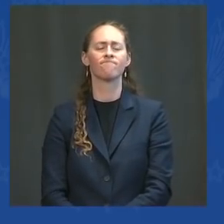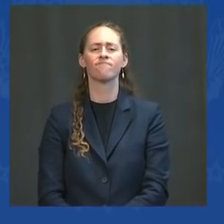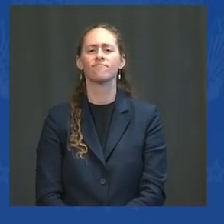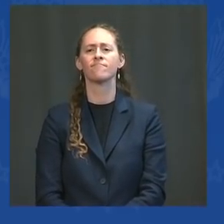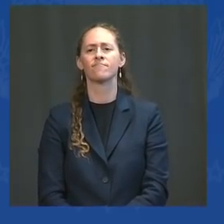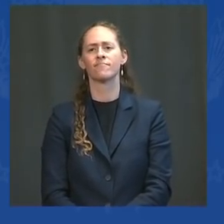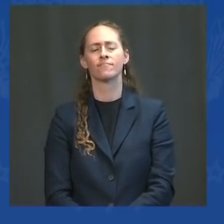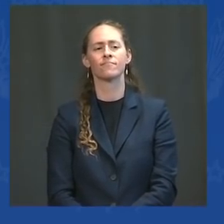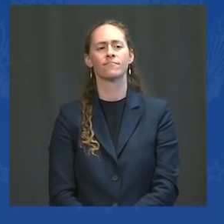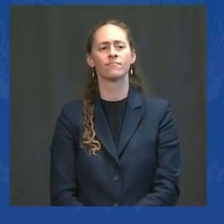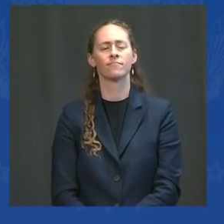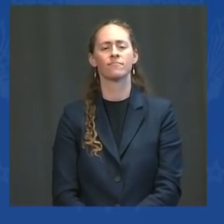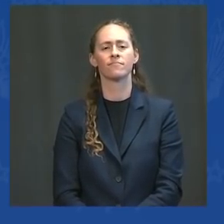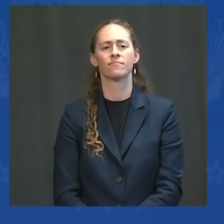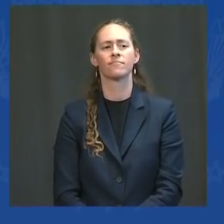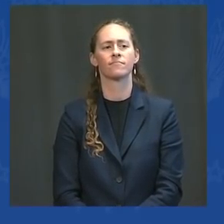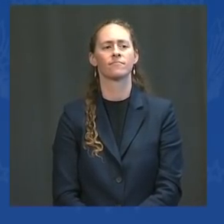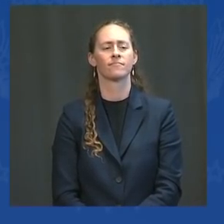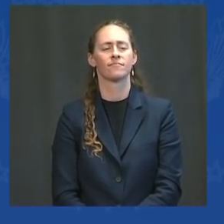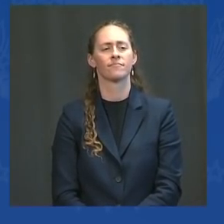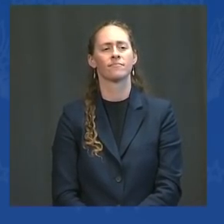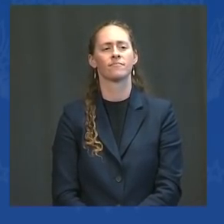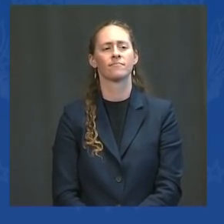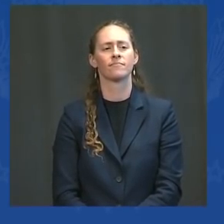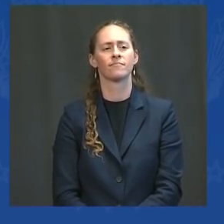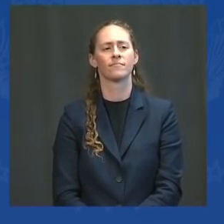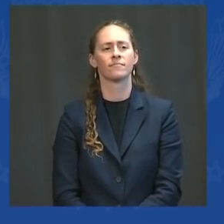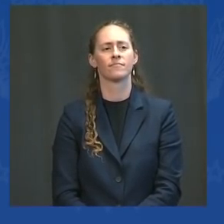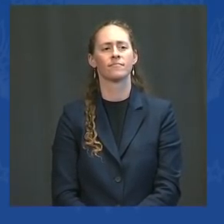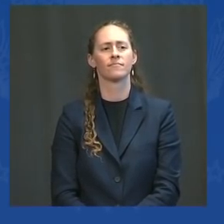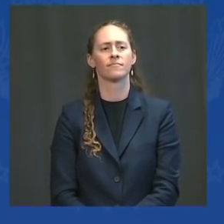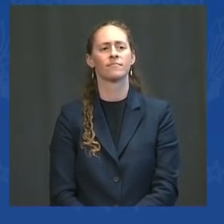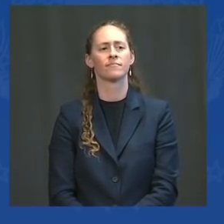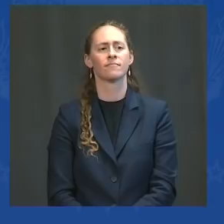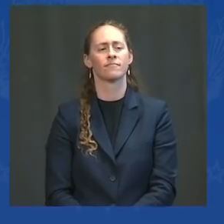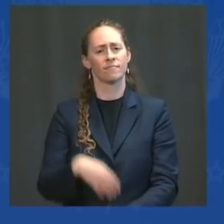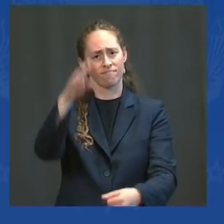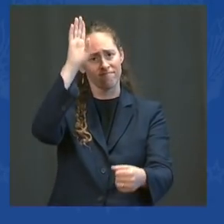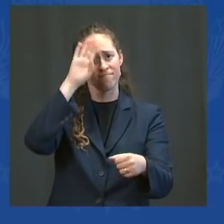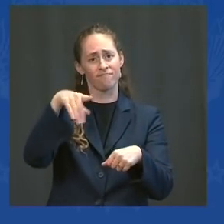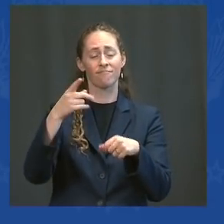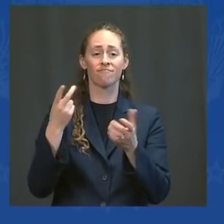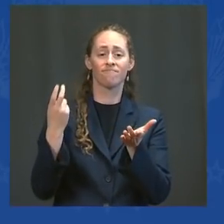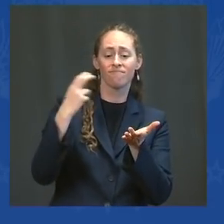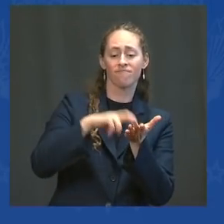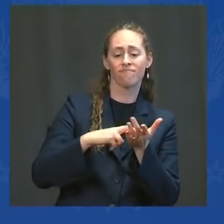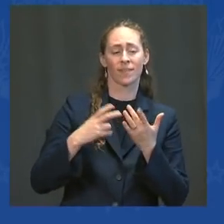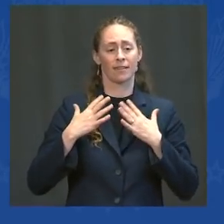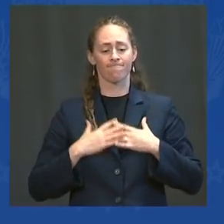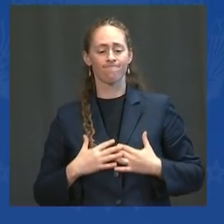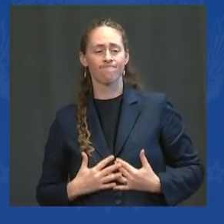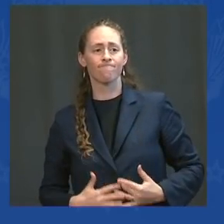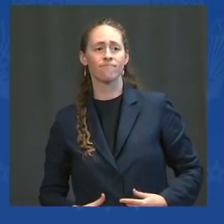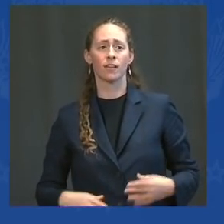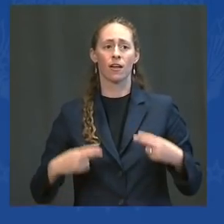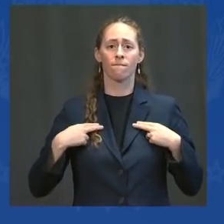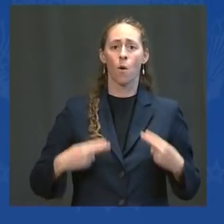I know each time you put on that shield in the morning or whenever you show for work, your families wonder